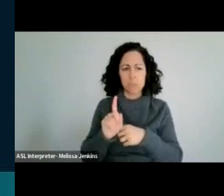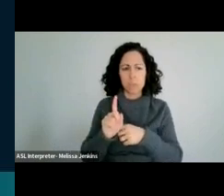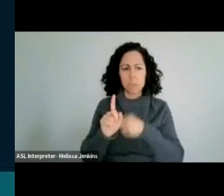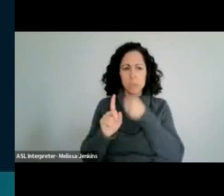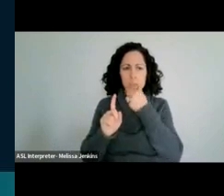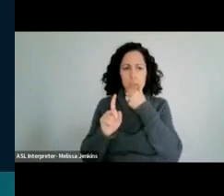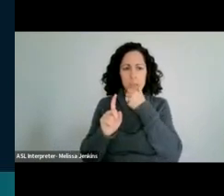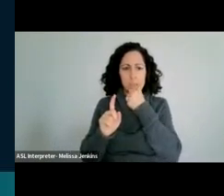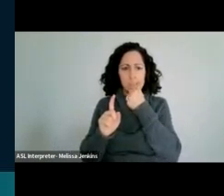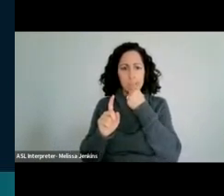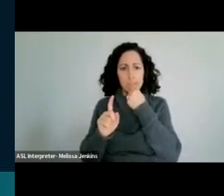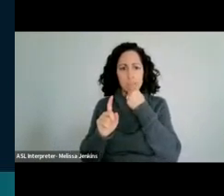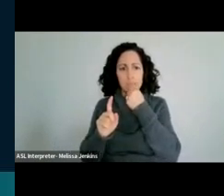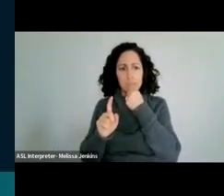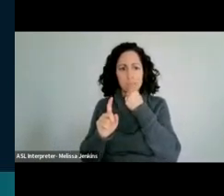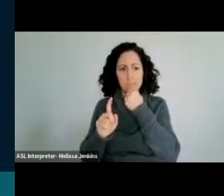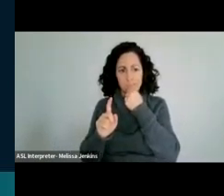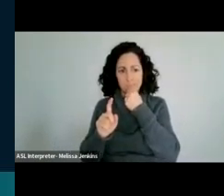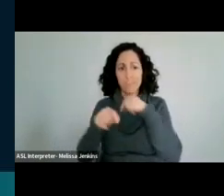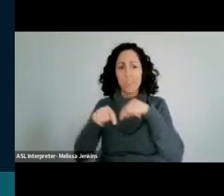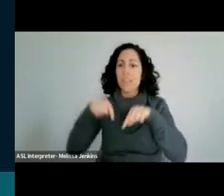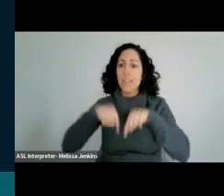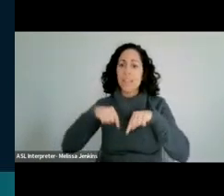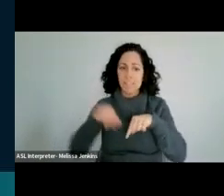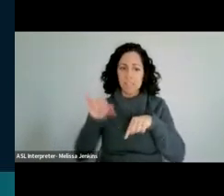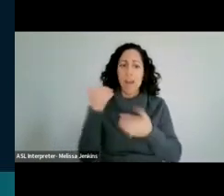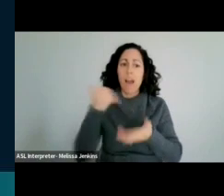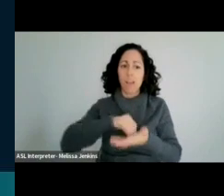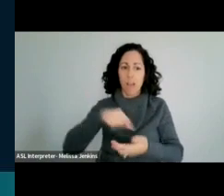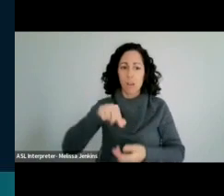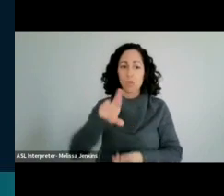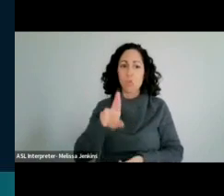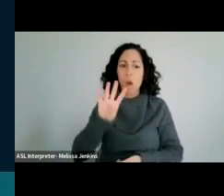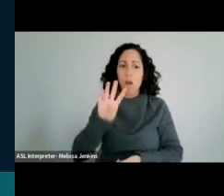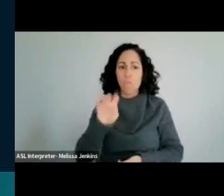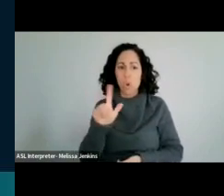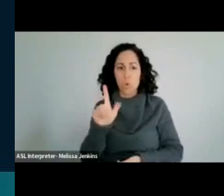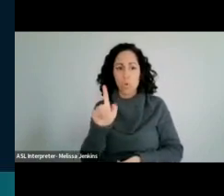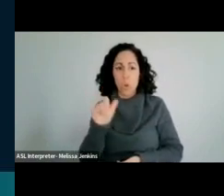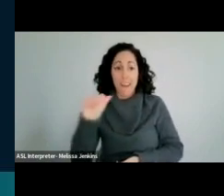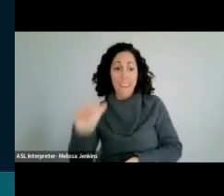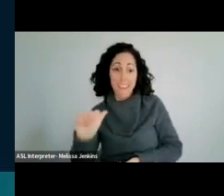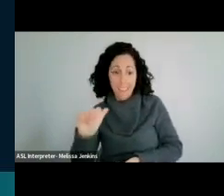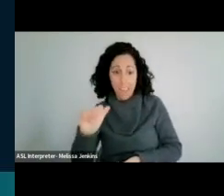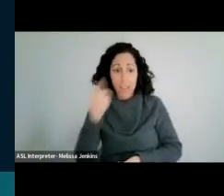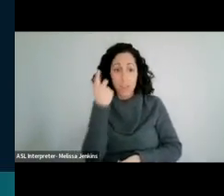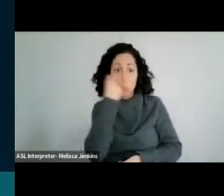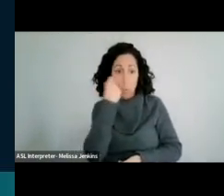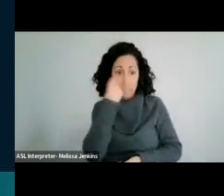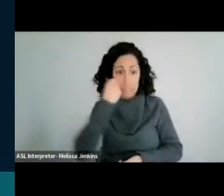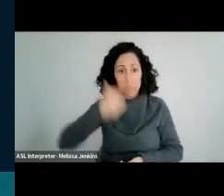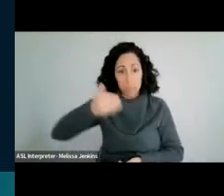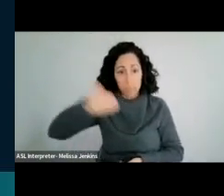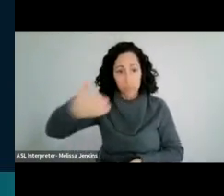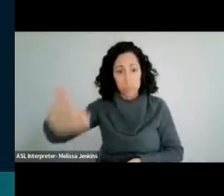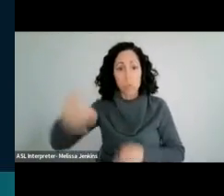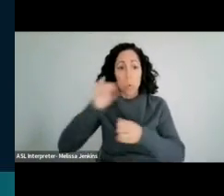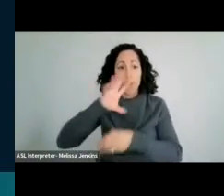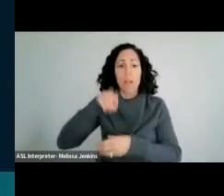This is the optical coherence tomography looking at retinal thickness.